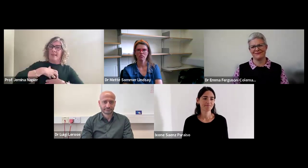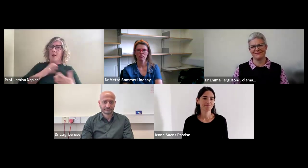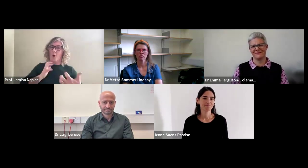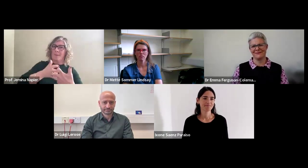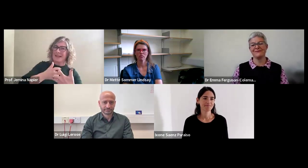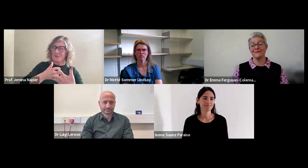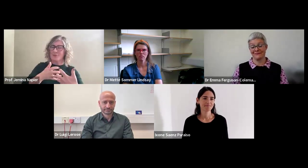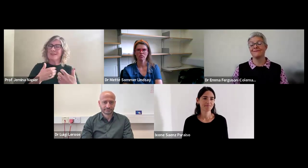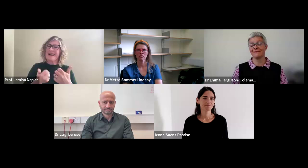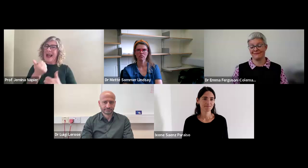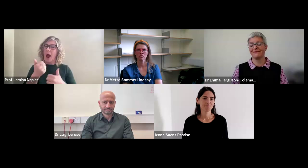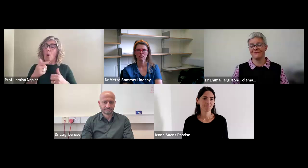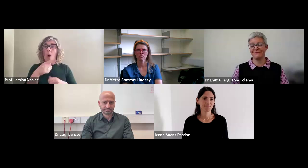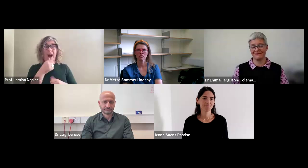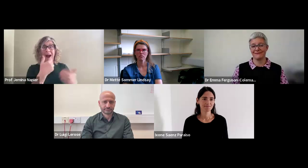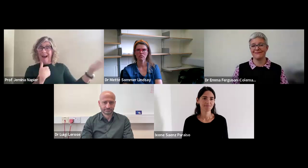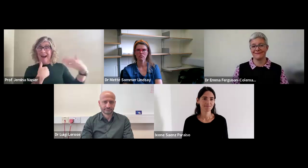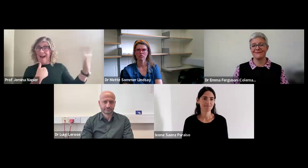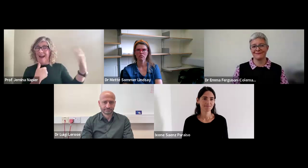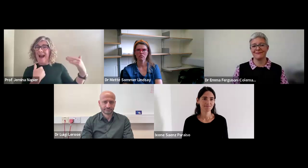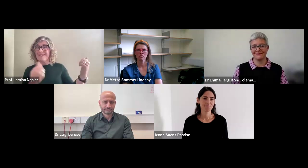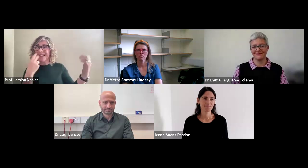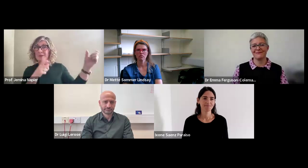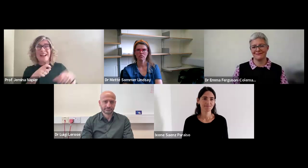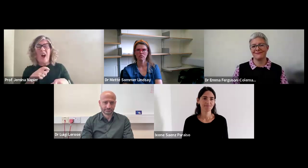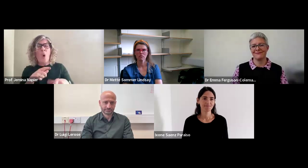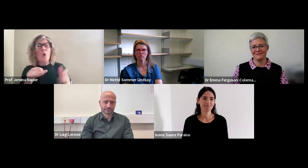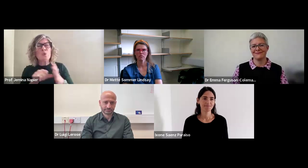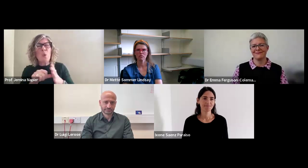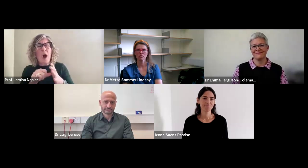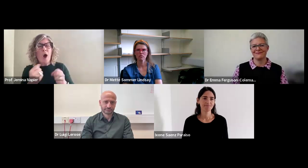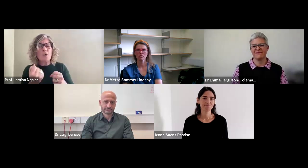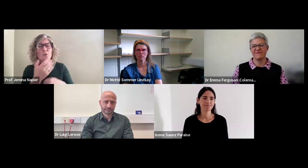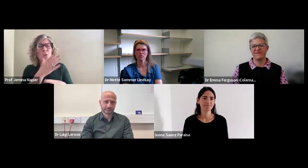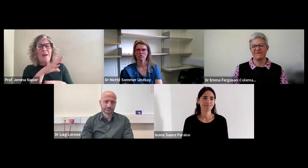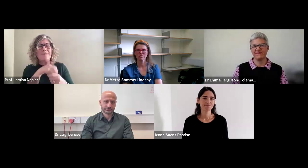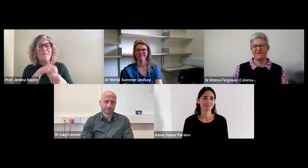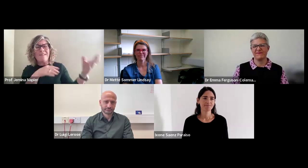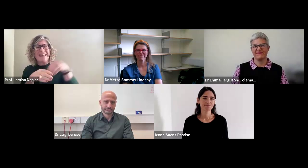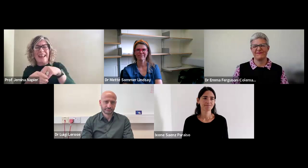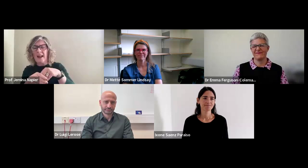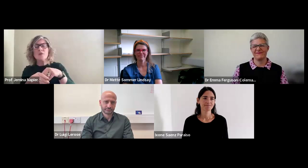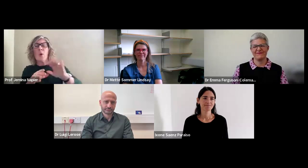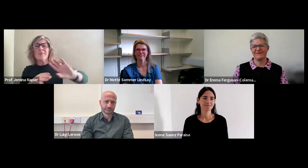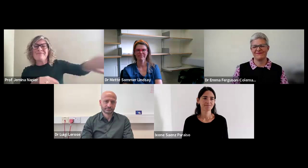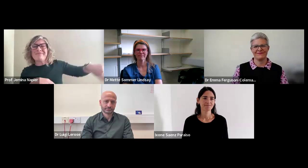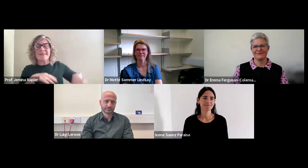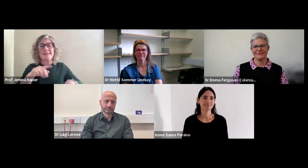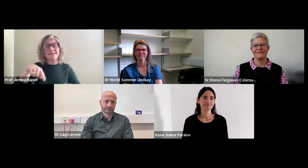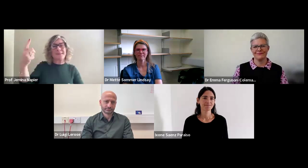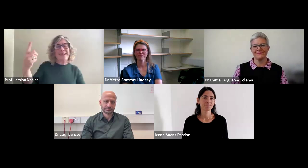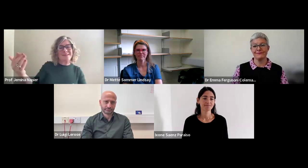it's interesting to see how much accommodation and adaption really happens on top of what people say